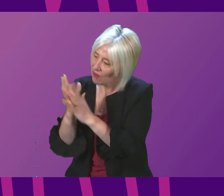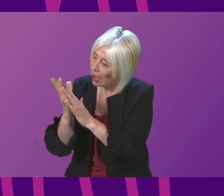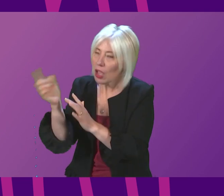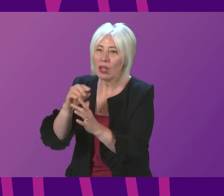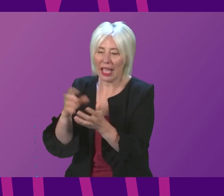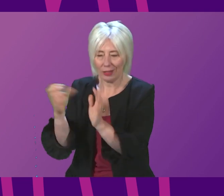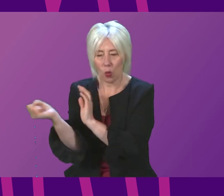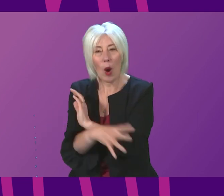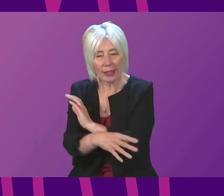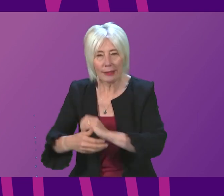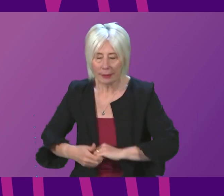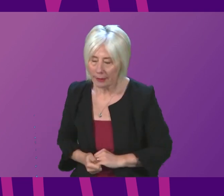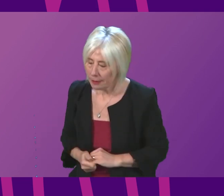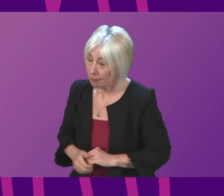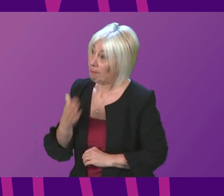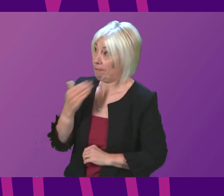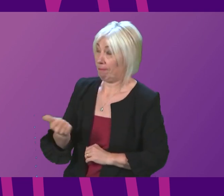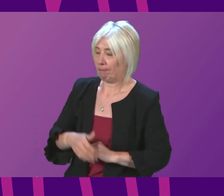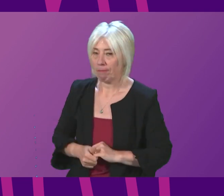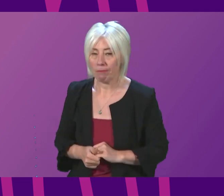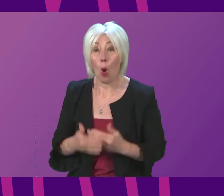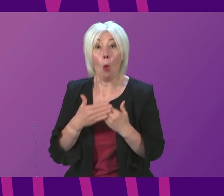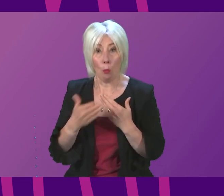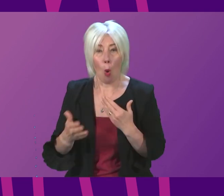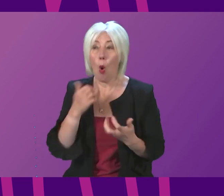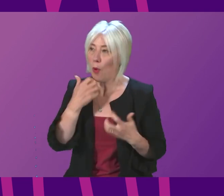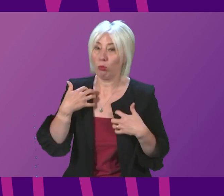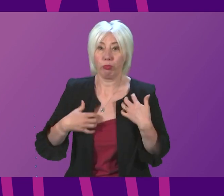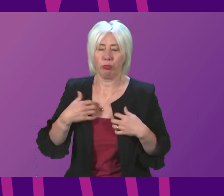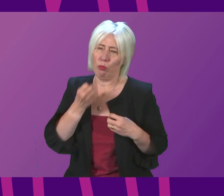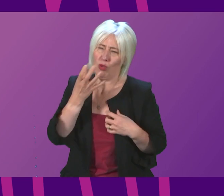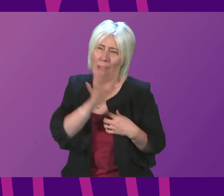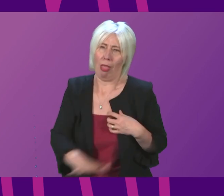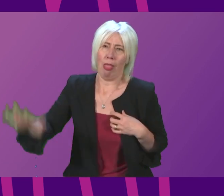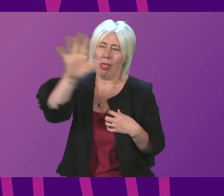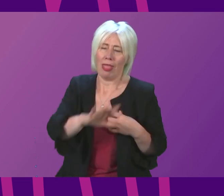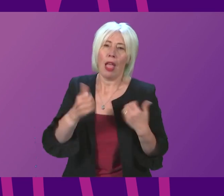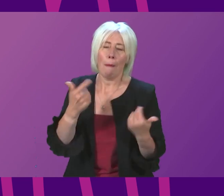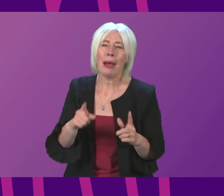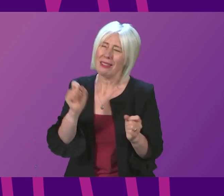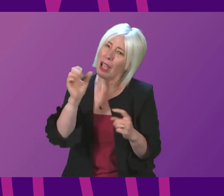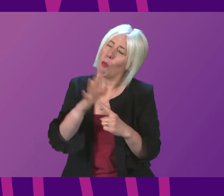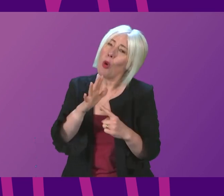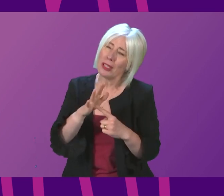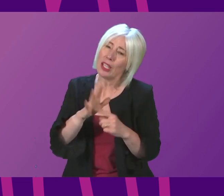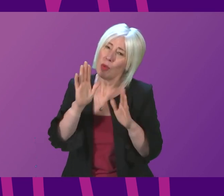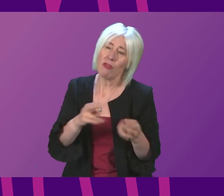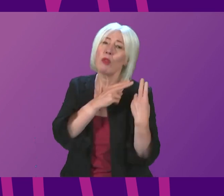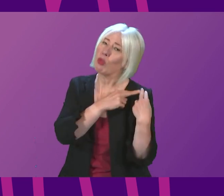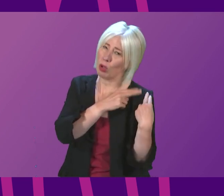More people will be enjoying Scotland’s bonnie countryside, but it so important that they do so responsibly.